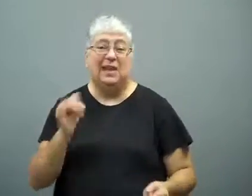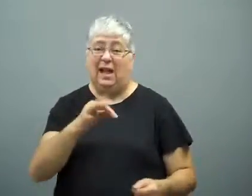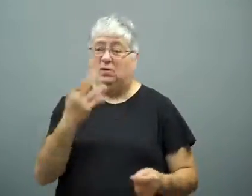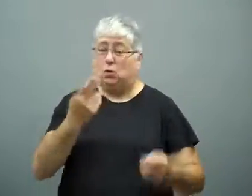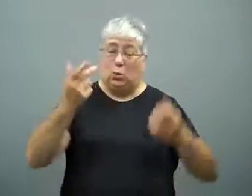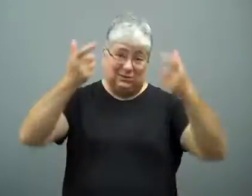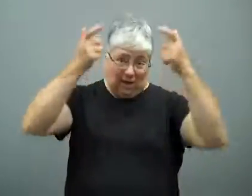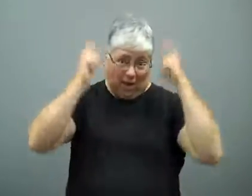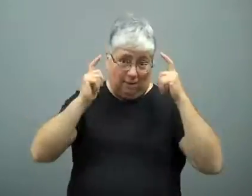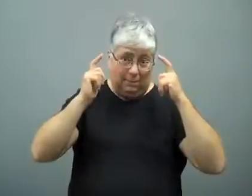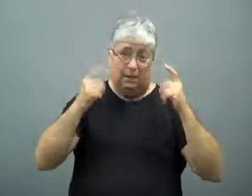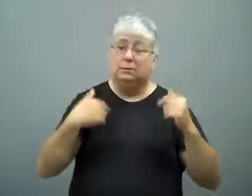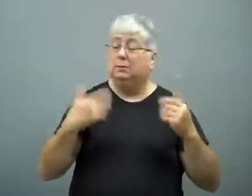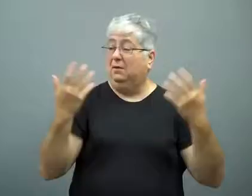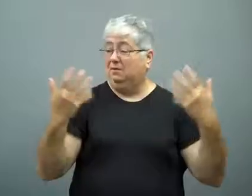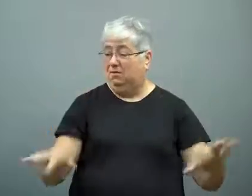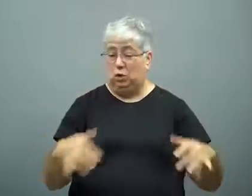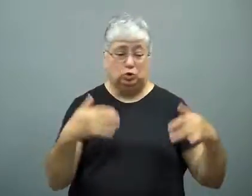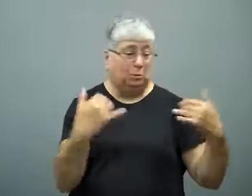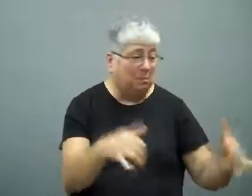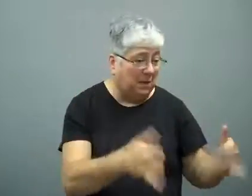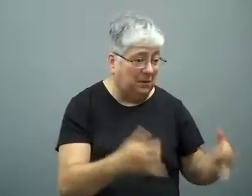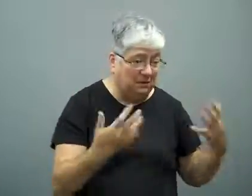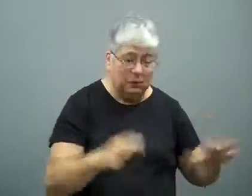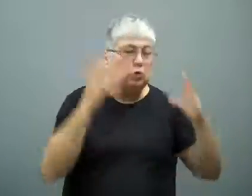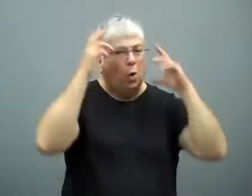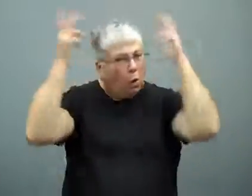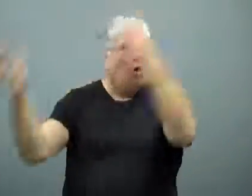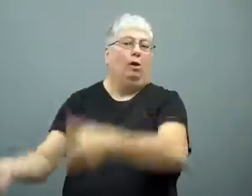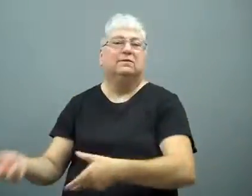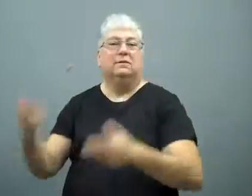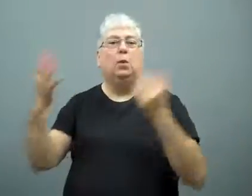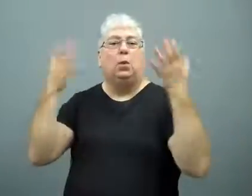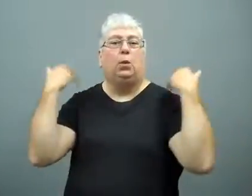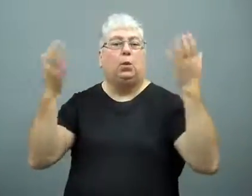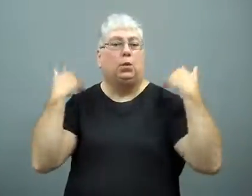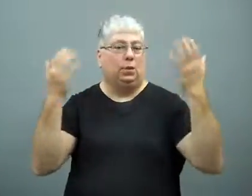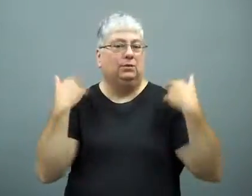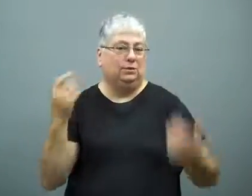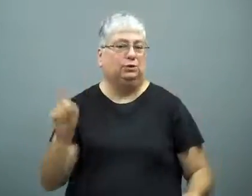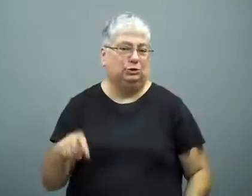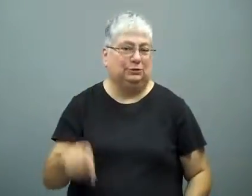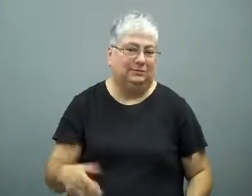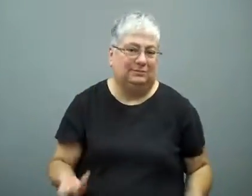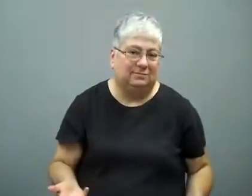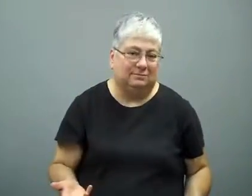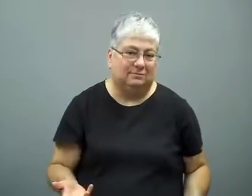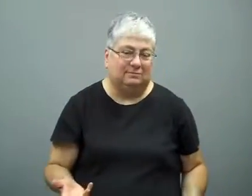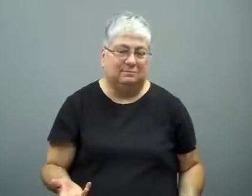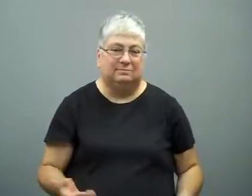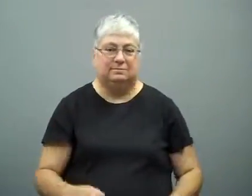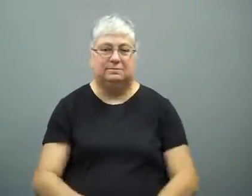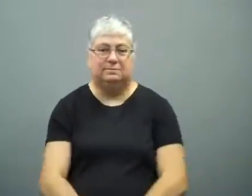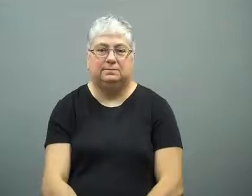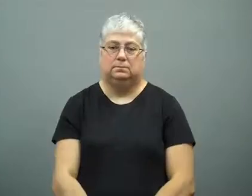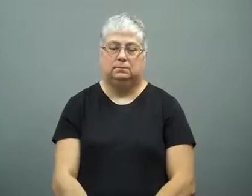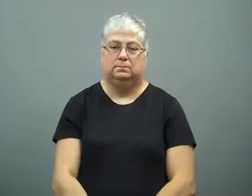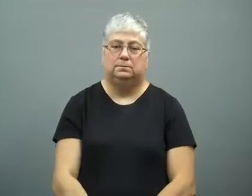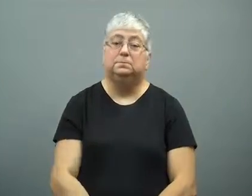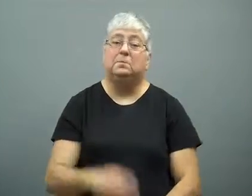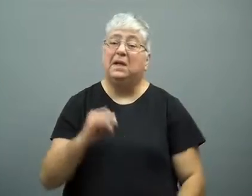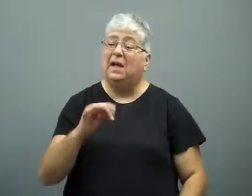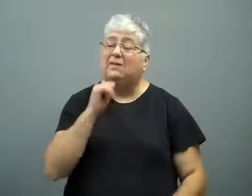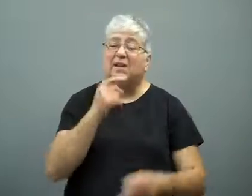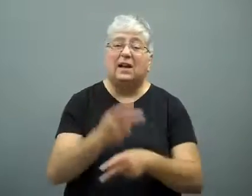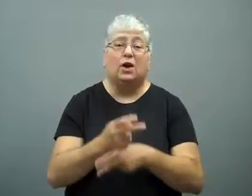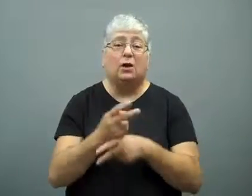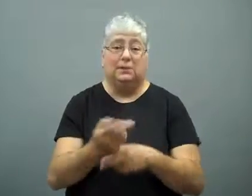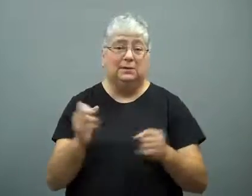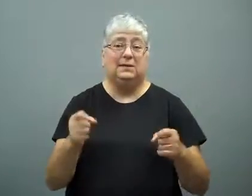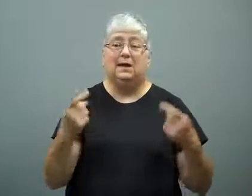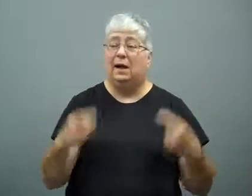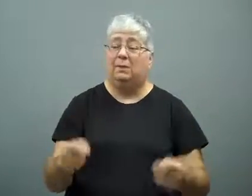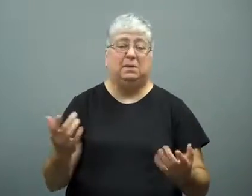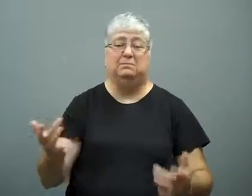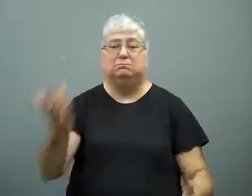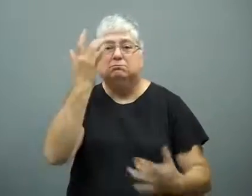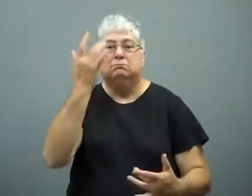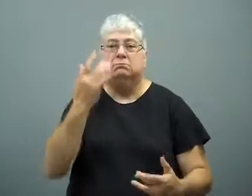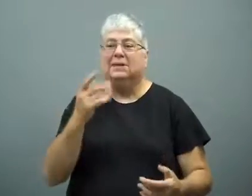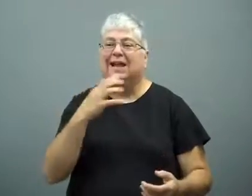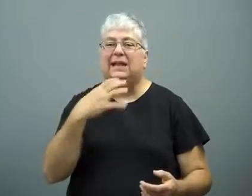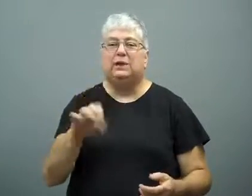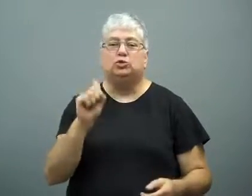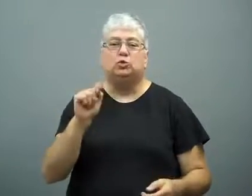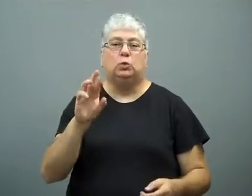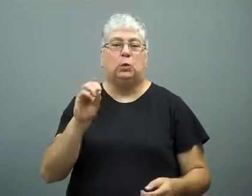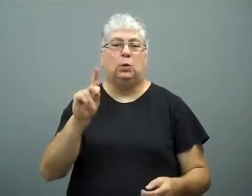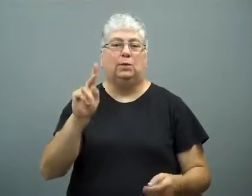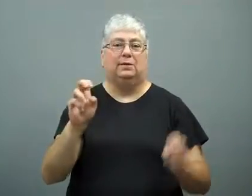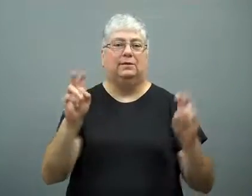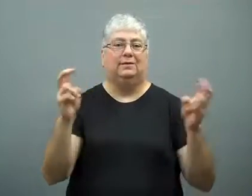Helmets should be removed after playing to help the head cool off.